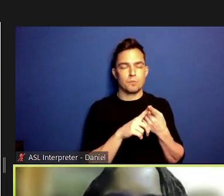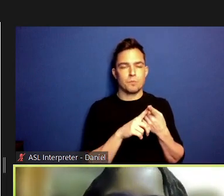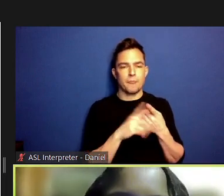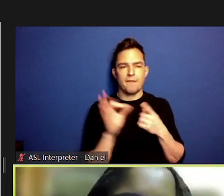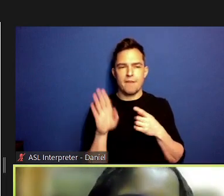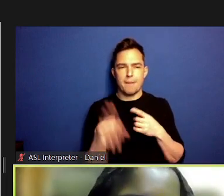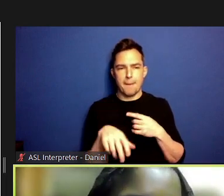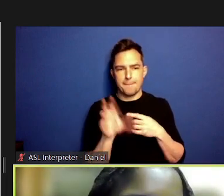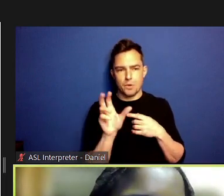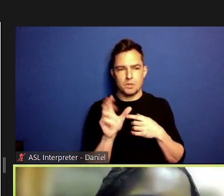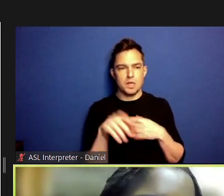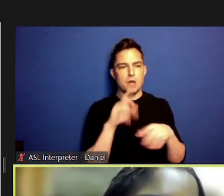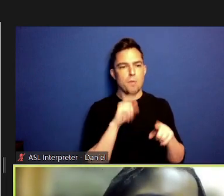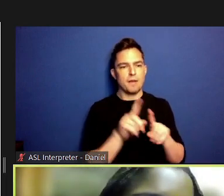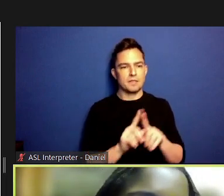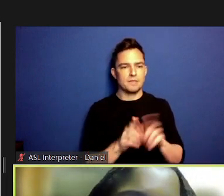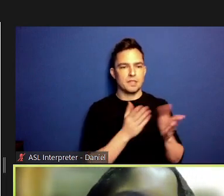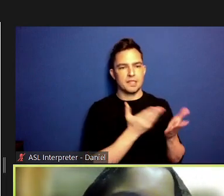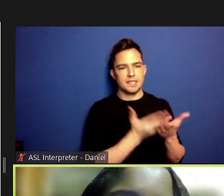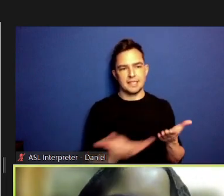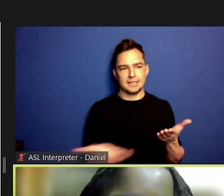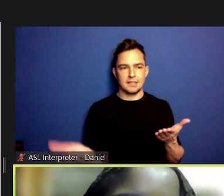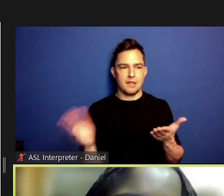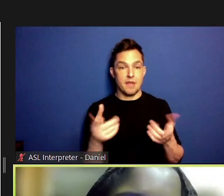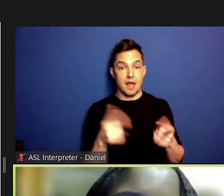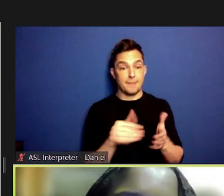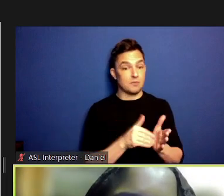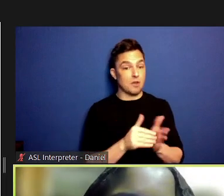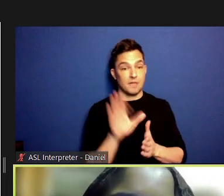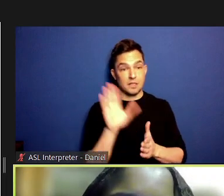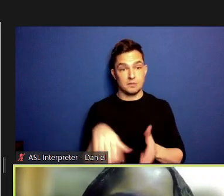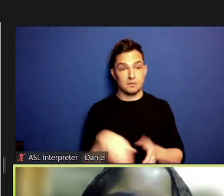response to all these different things. And that happens really often as we know that